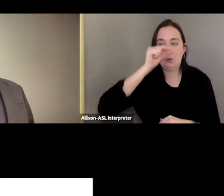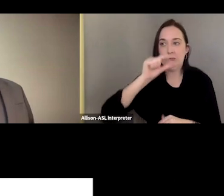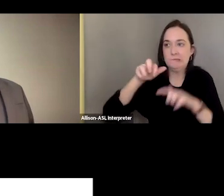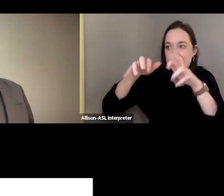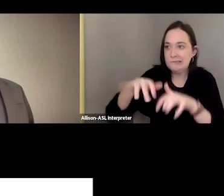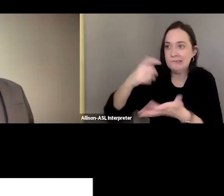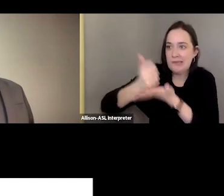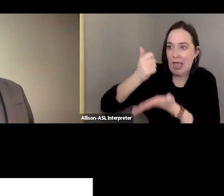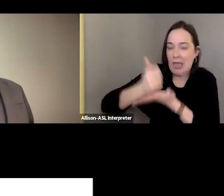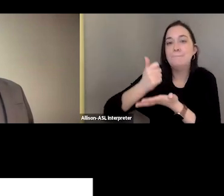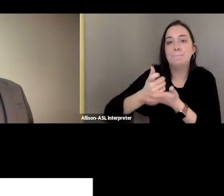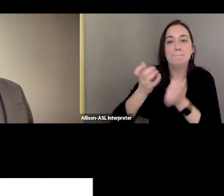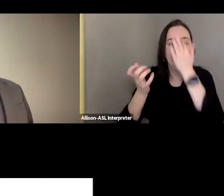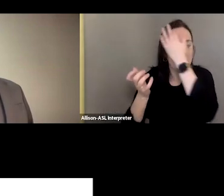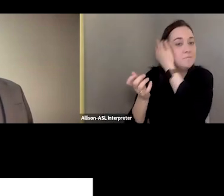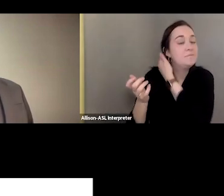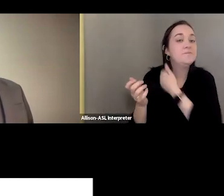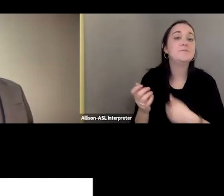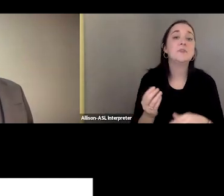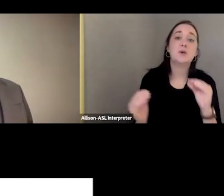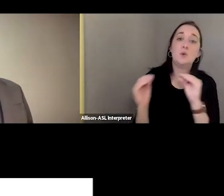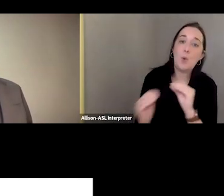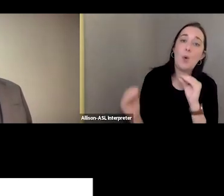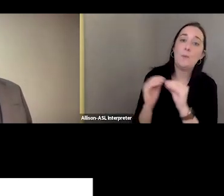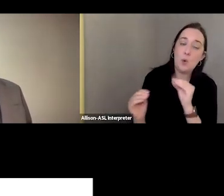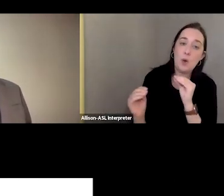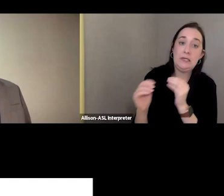is as there continued to be more and more sports betting availability